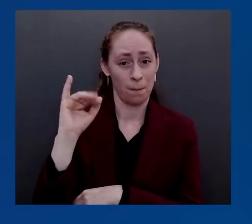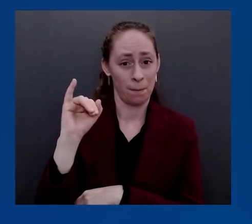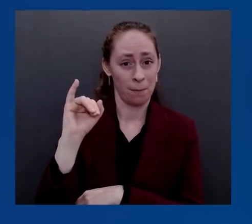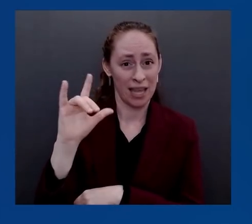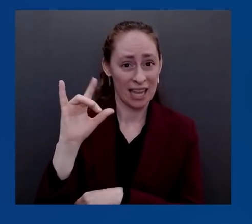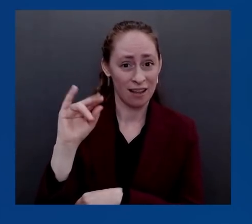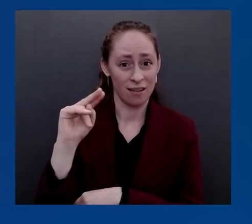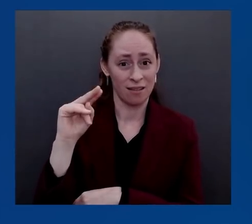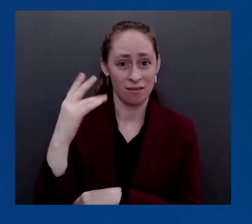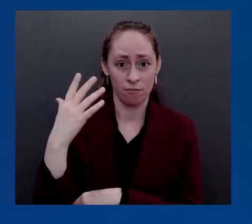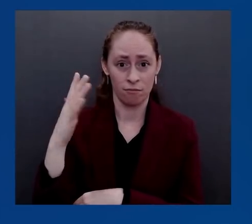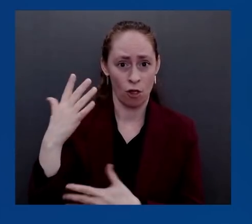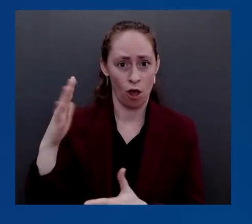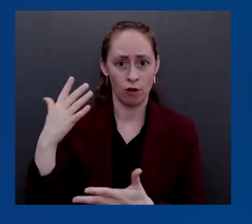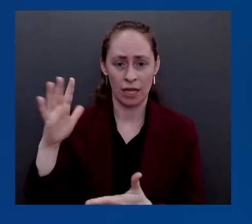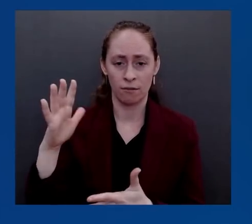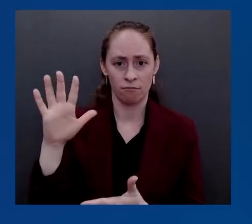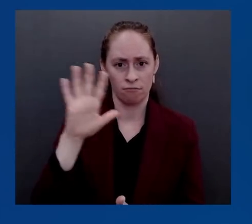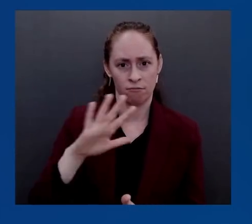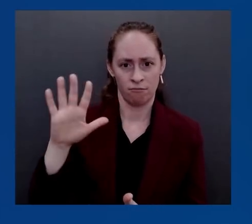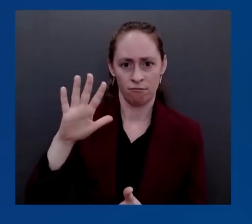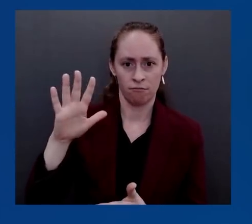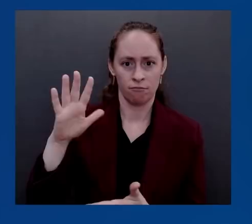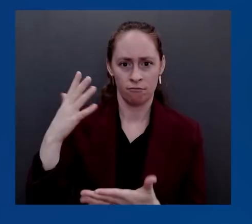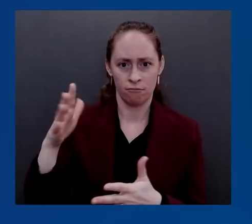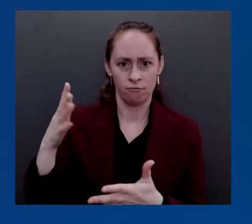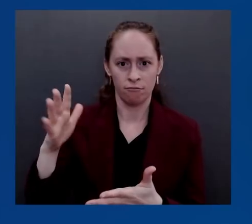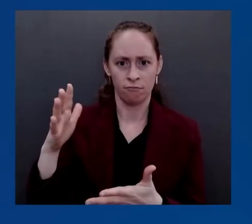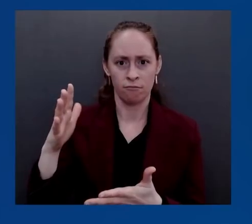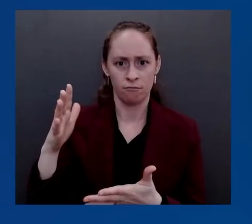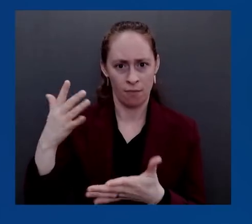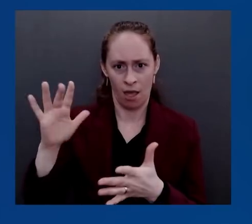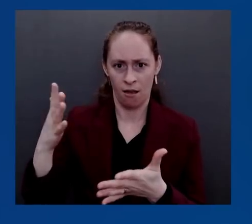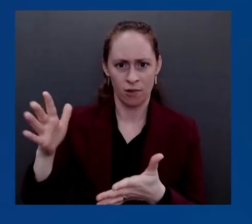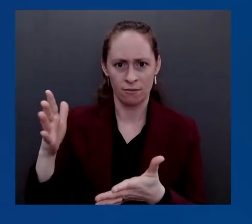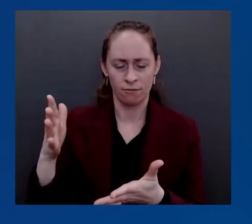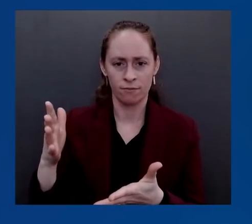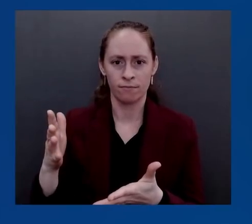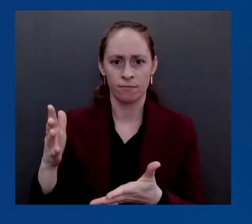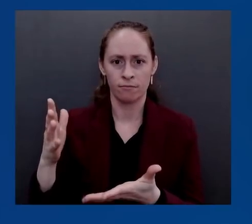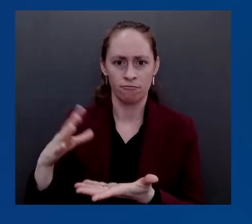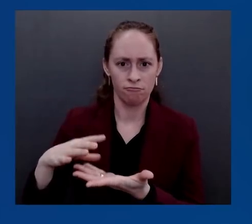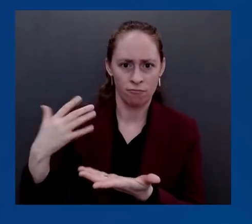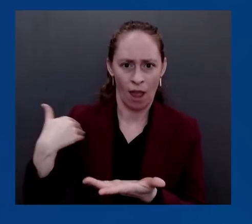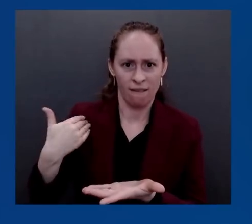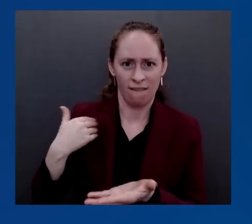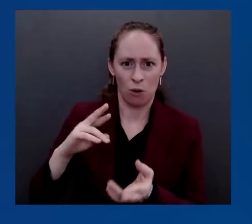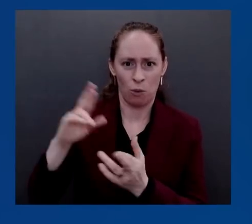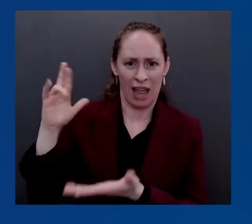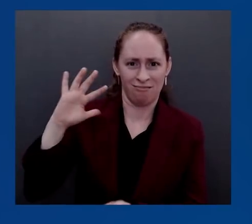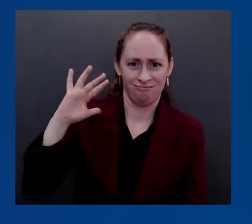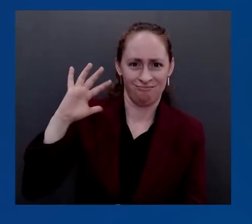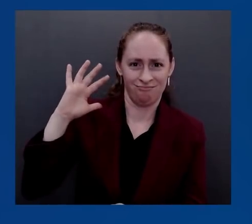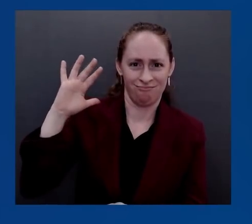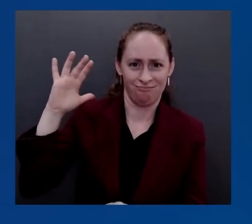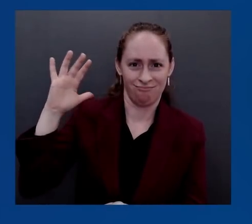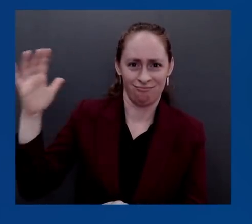for that'll be available free to the American people. And there are also 20,000 free testing sites across the U.S.